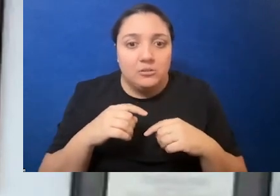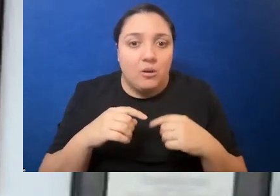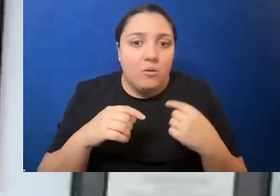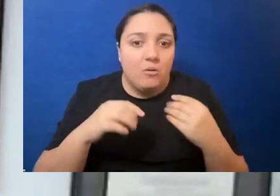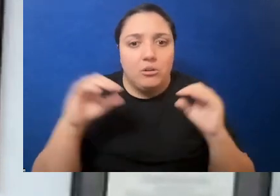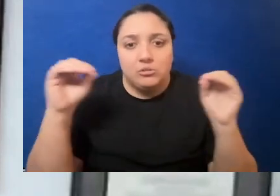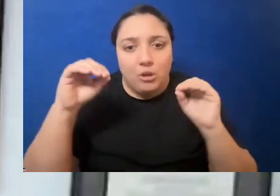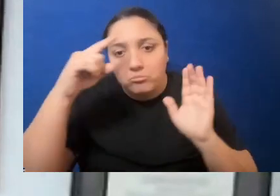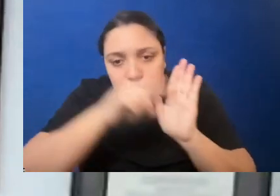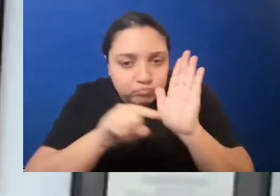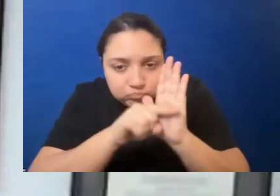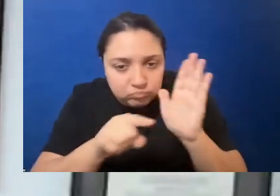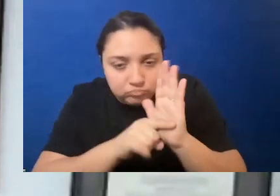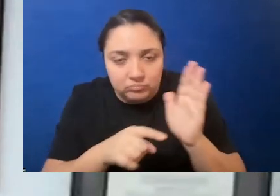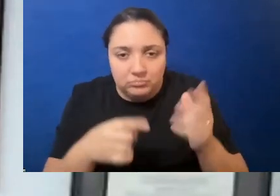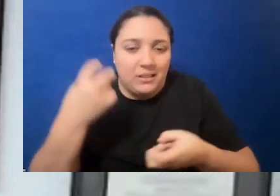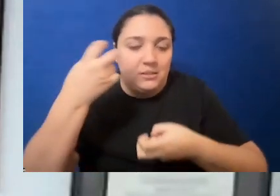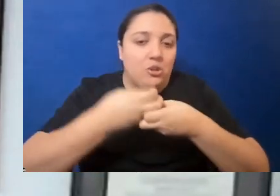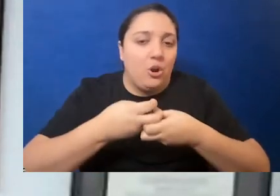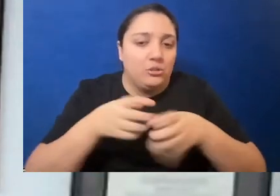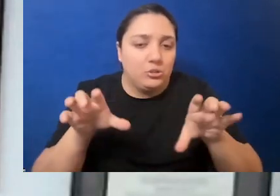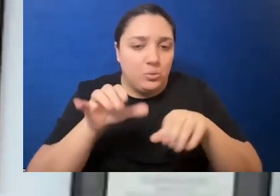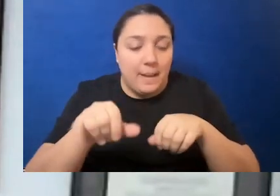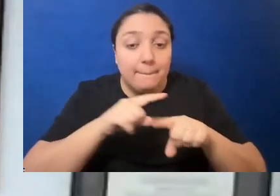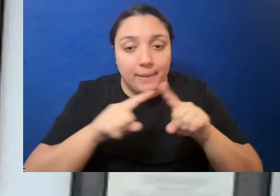THERE SHOULDN'T BE A STILL MA TO THIS. IT IS HARD TO DO THIS.